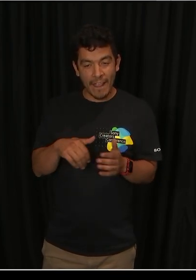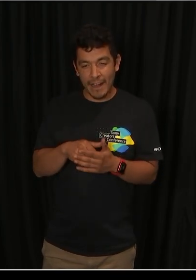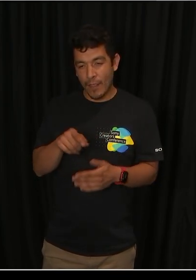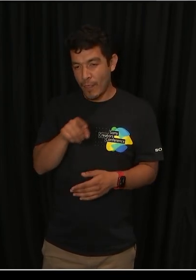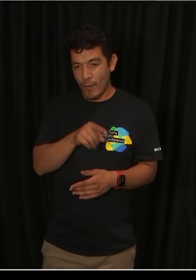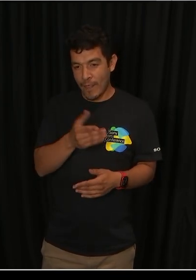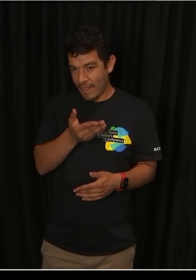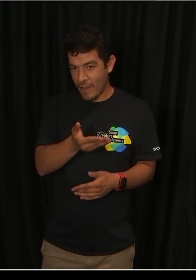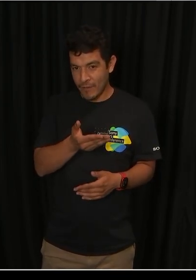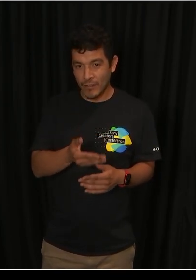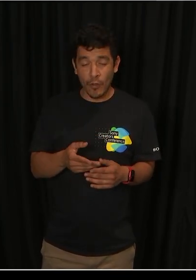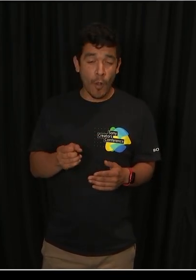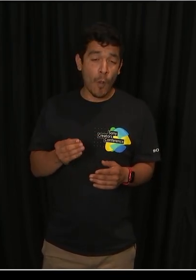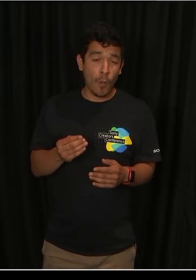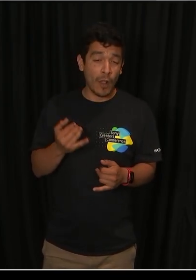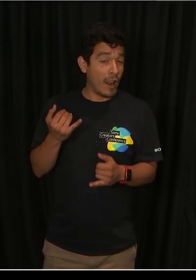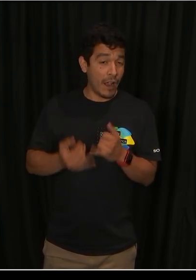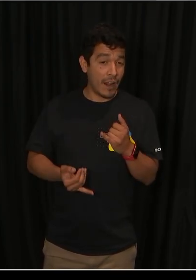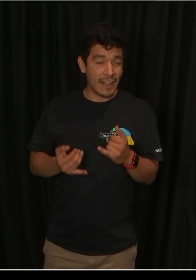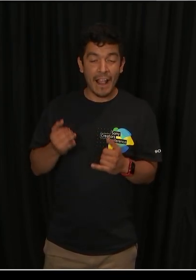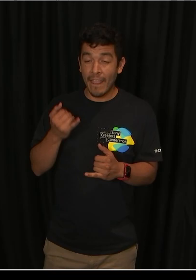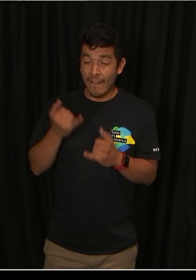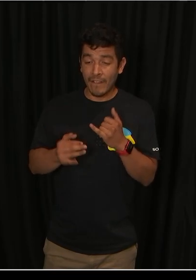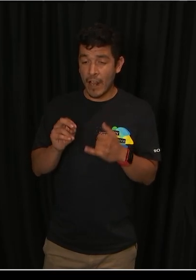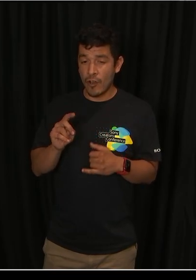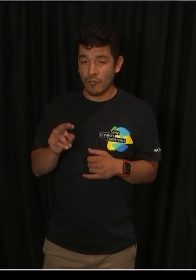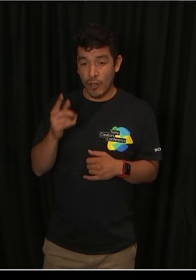So, ultimately the final rendered shots look like this.